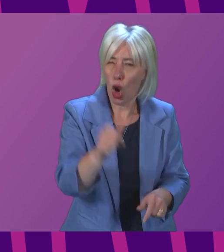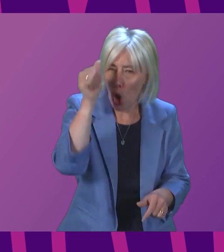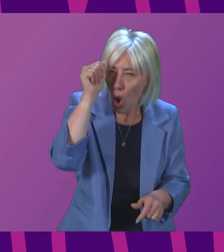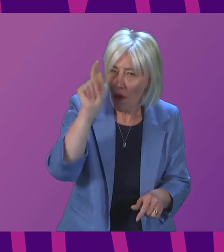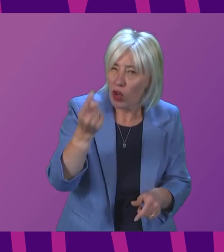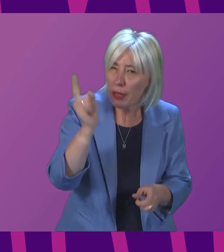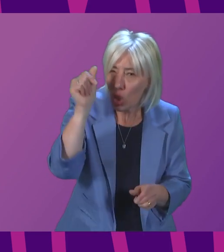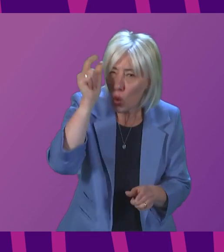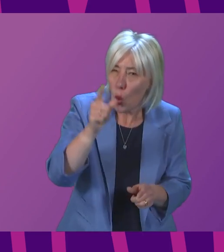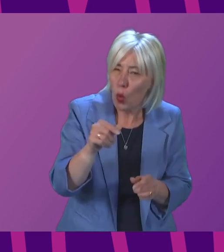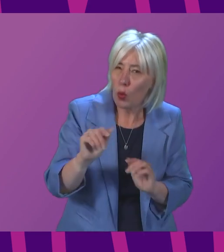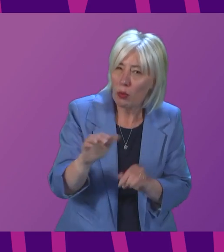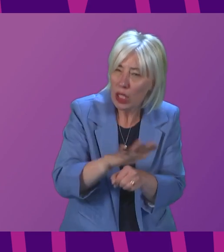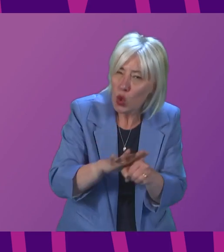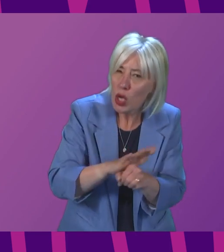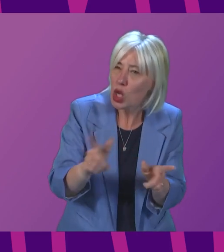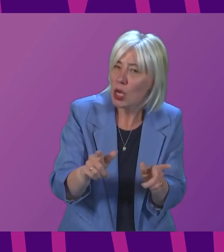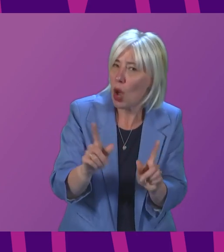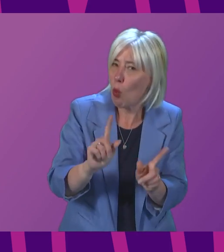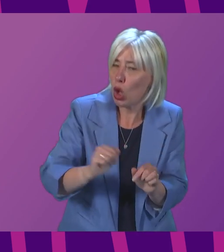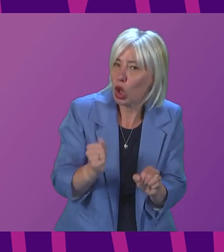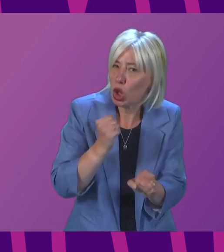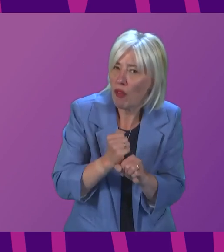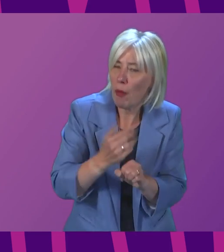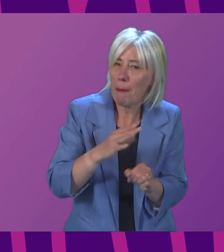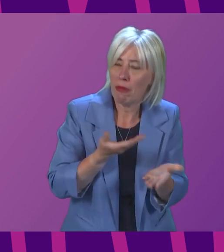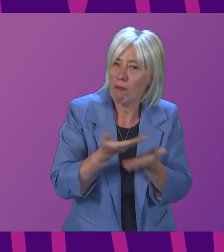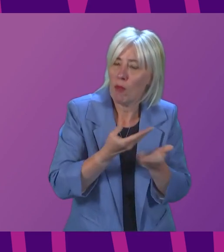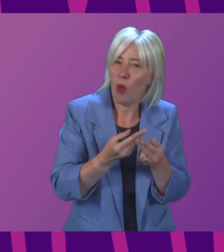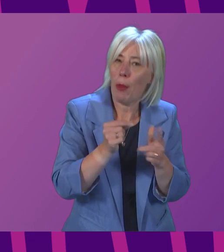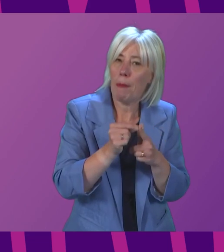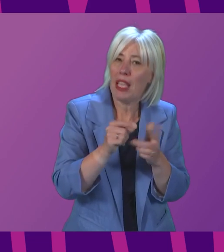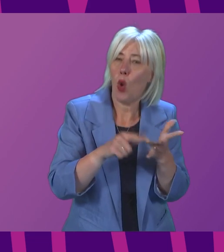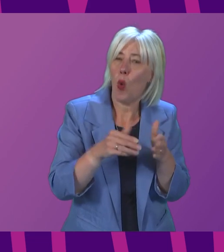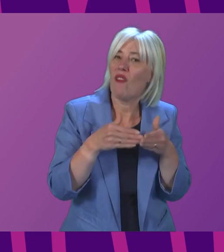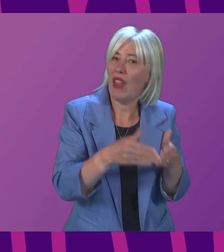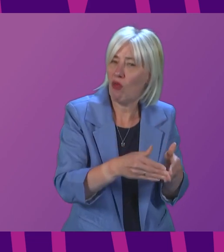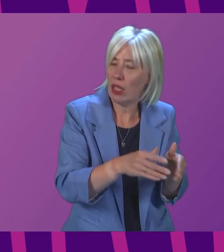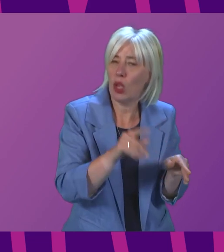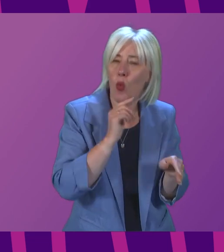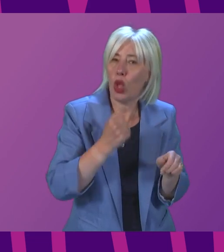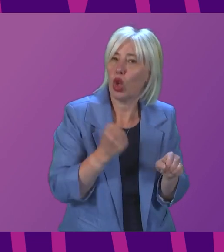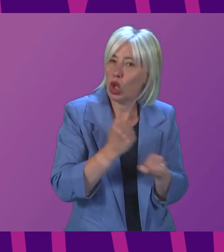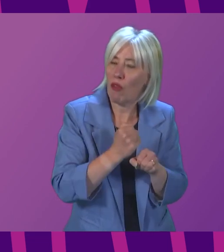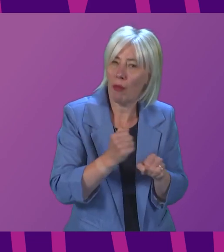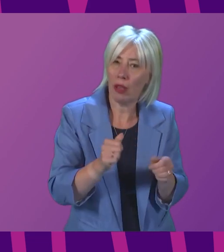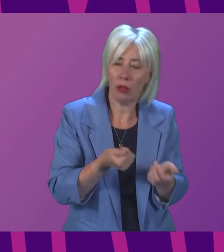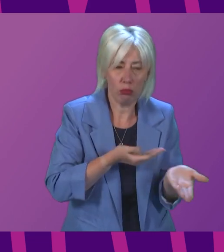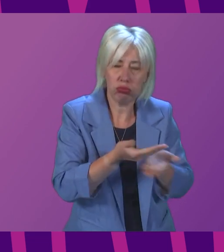What discussions, if any, has the Scottish Government had with P&O? I ask for assurance that the Scottish Government will work constructively with the United Kingdom